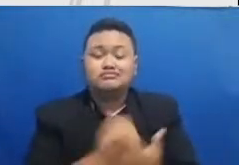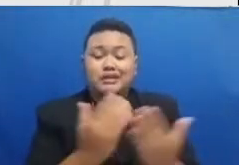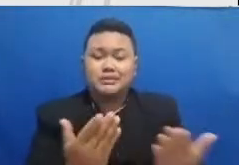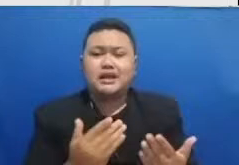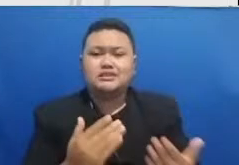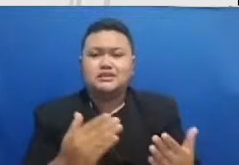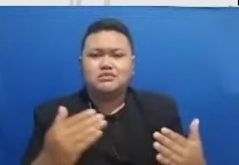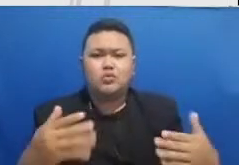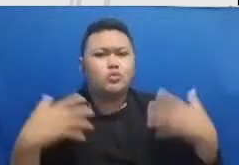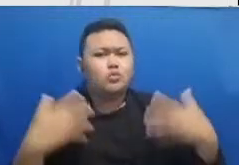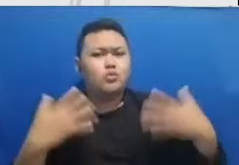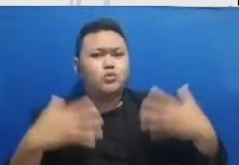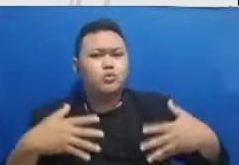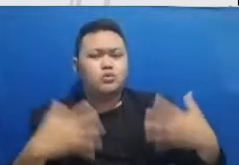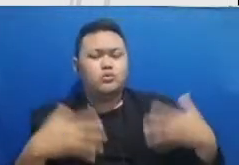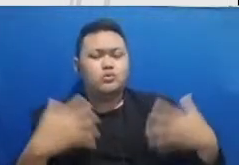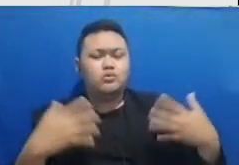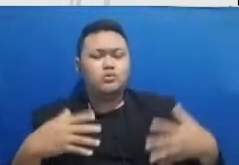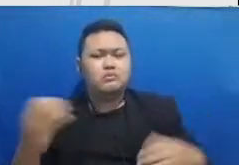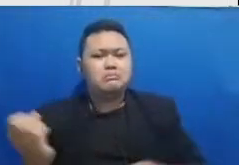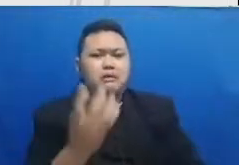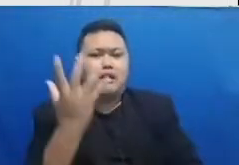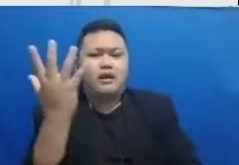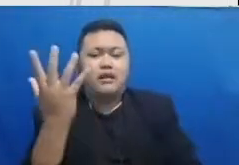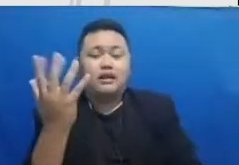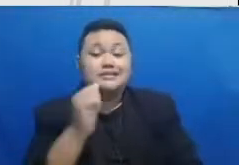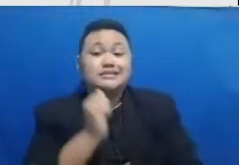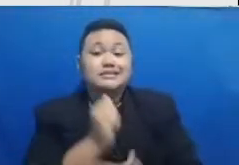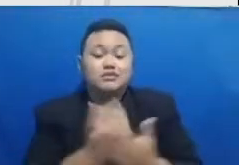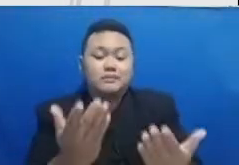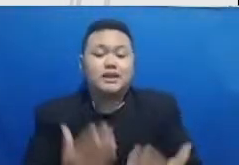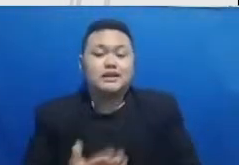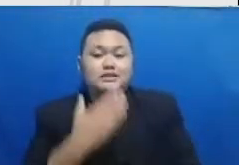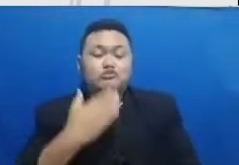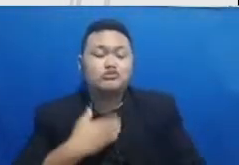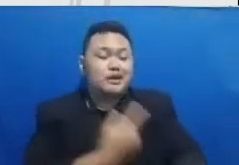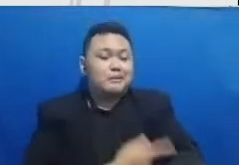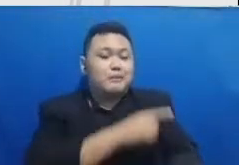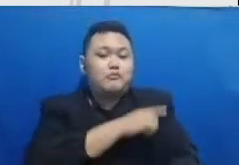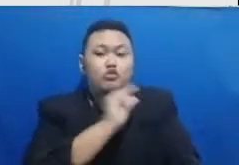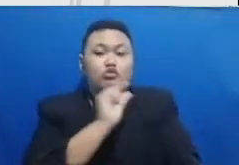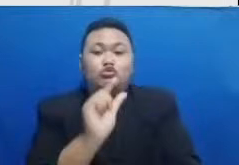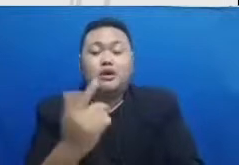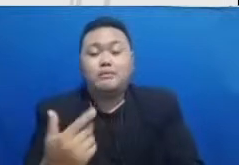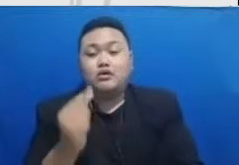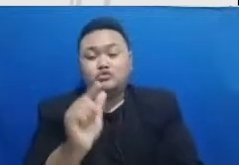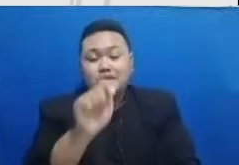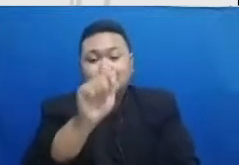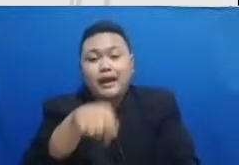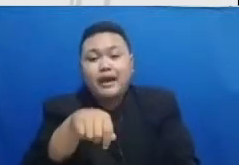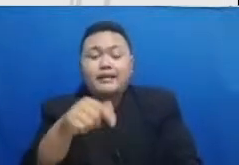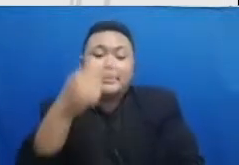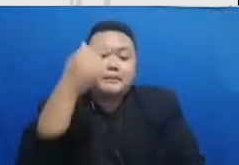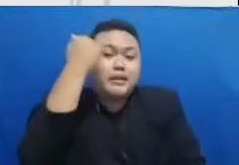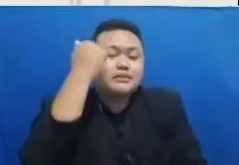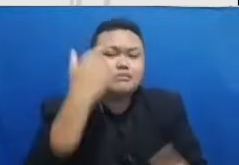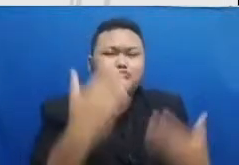these applications has the potential to predict use in learning whose level is redefinition, for